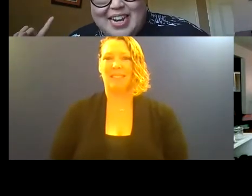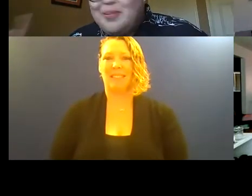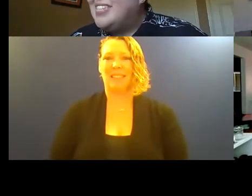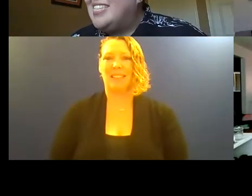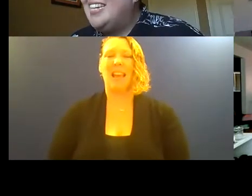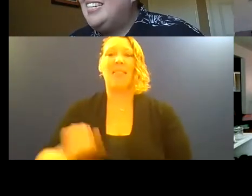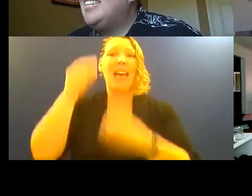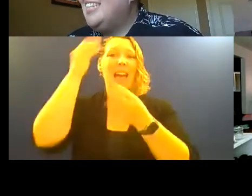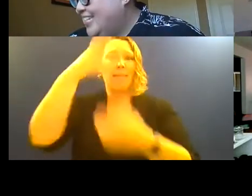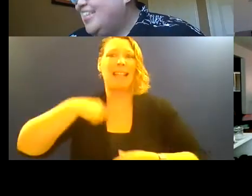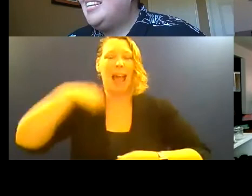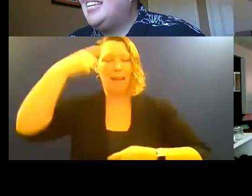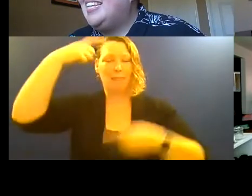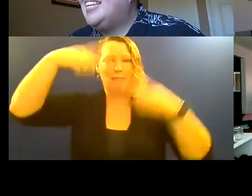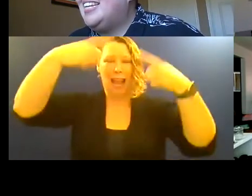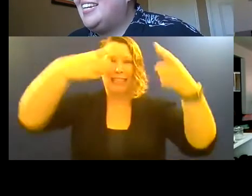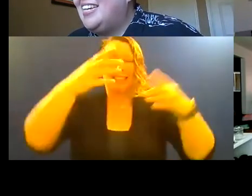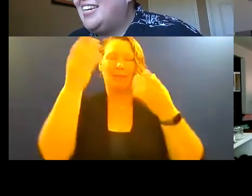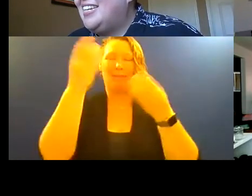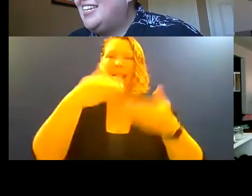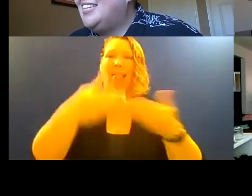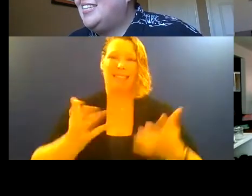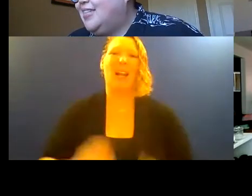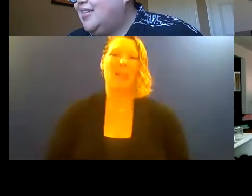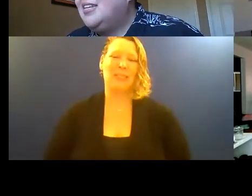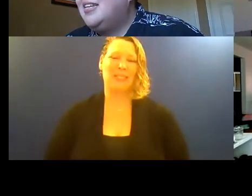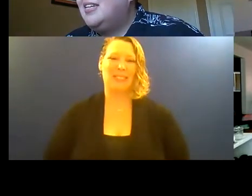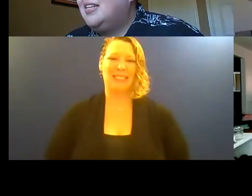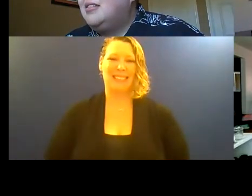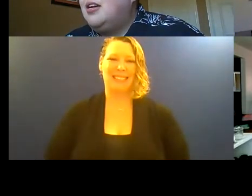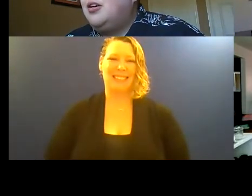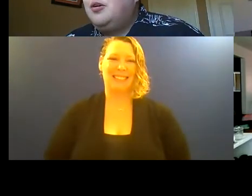The information that I'm processing. Okay.